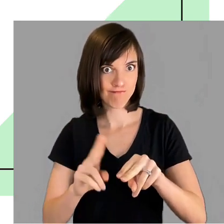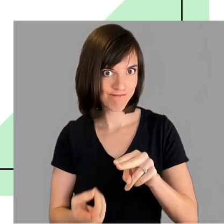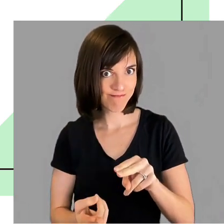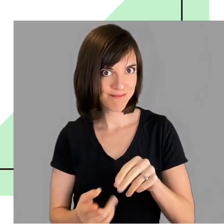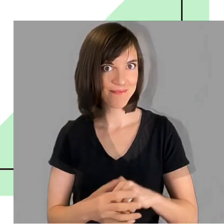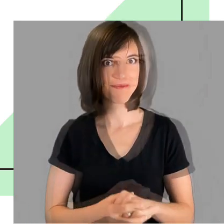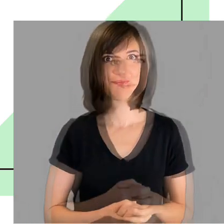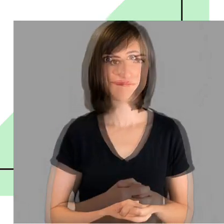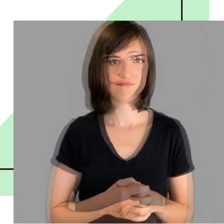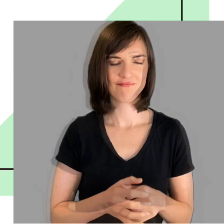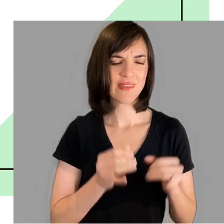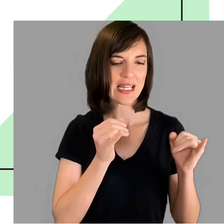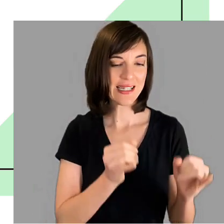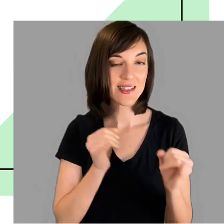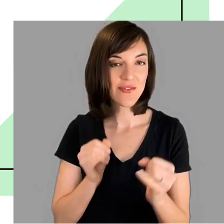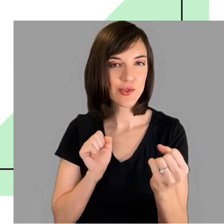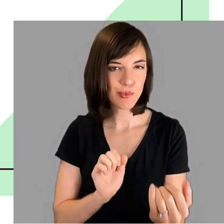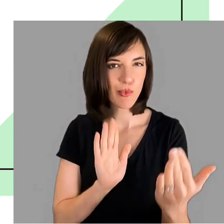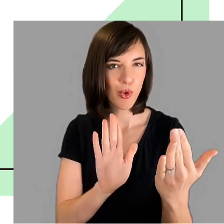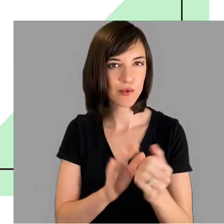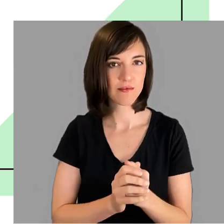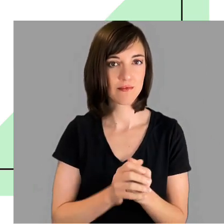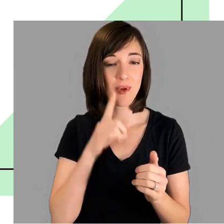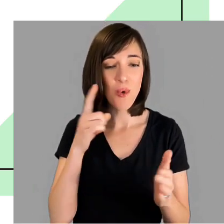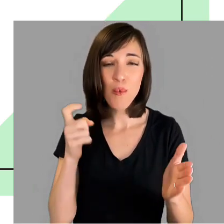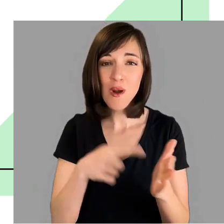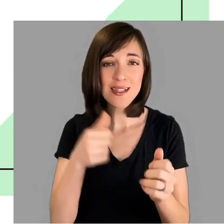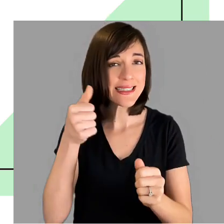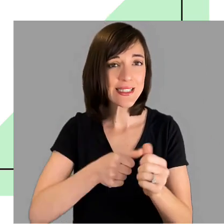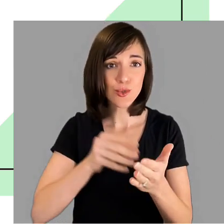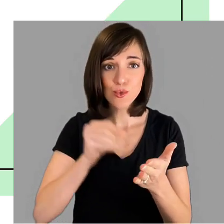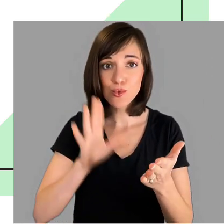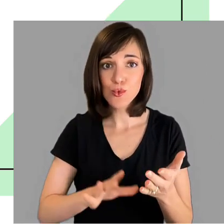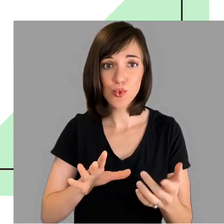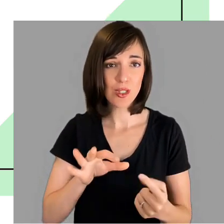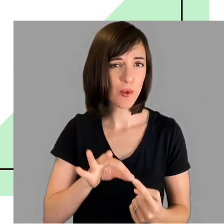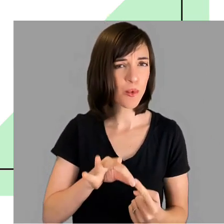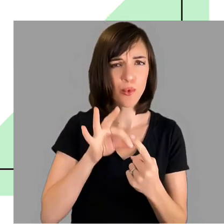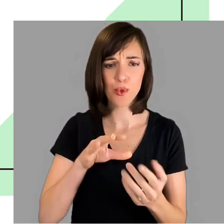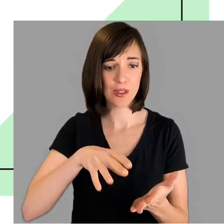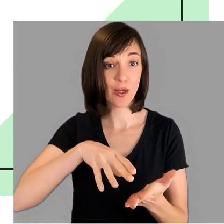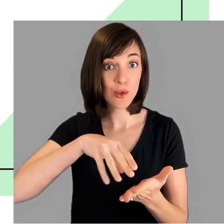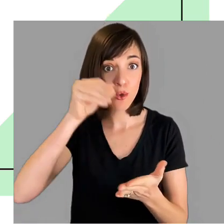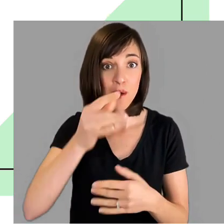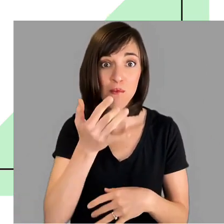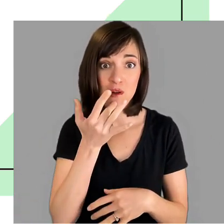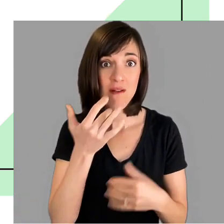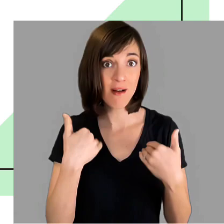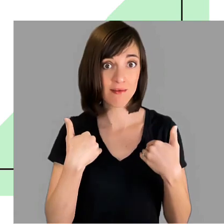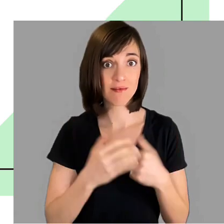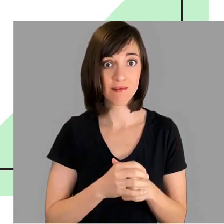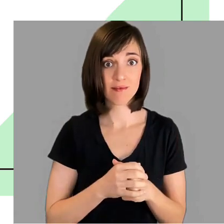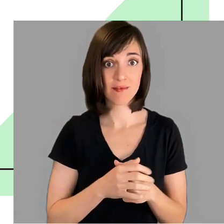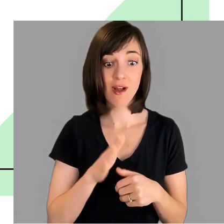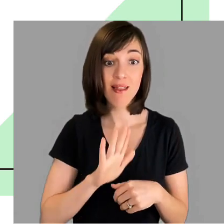Individualized Approaches: Recognize that each student may have unique learning preferences and